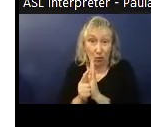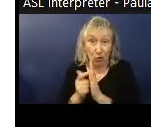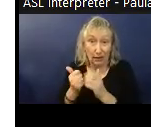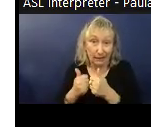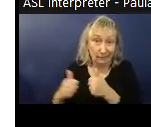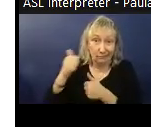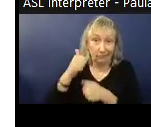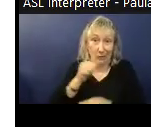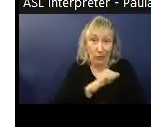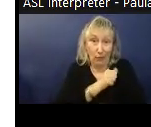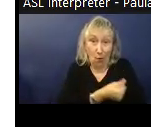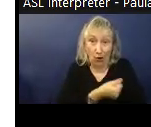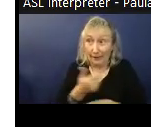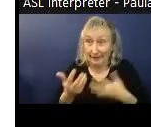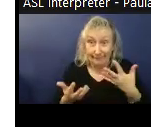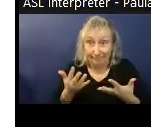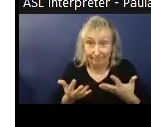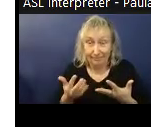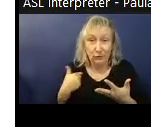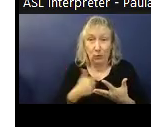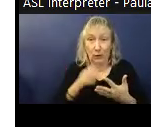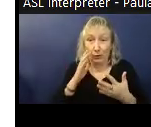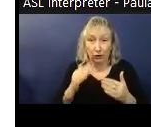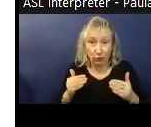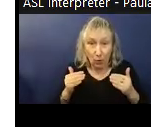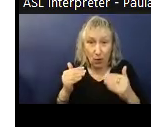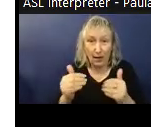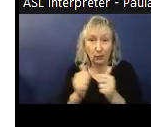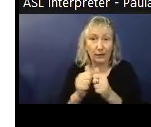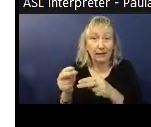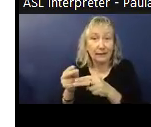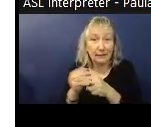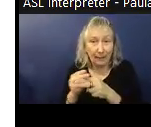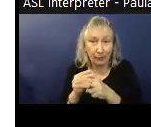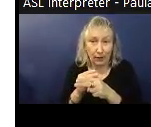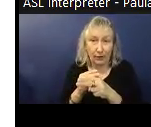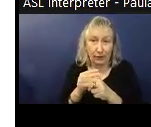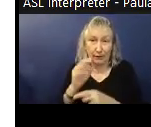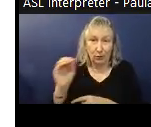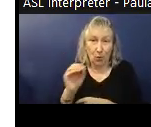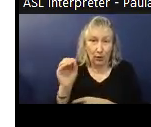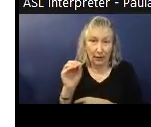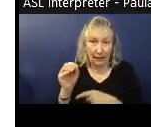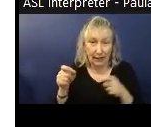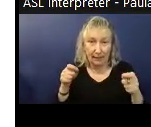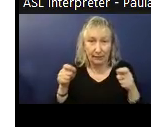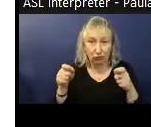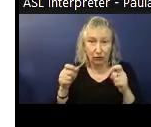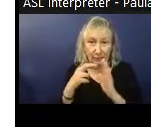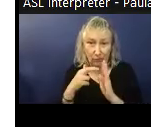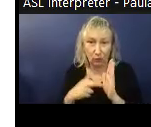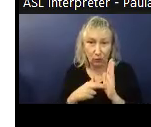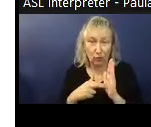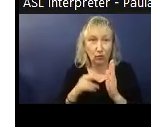we are going to move forward with a temporary OAR that will amend this these